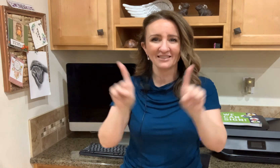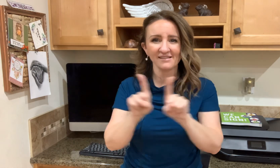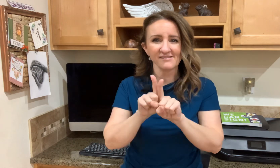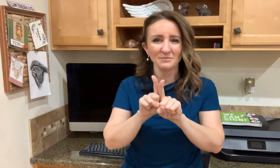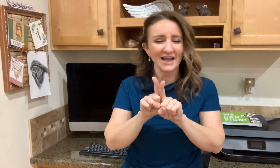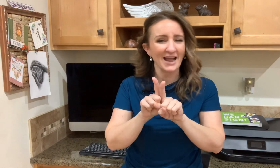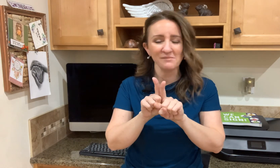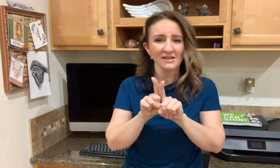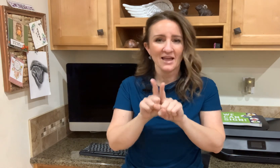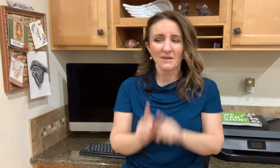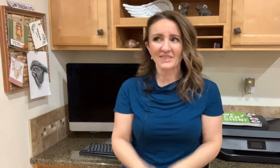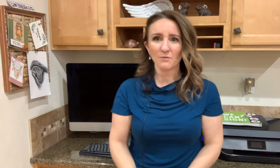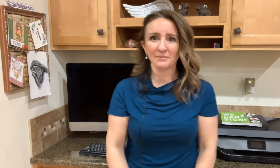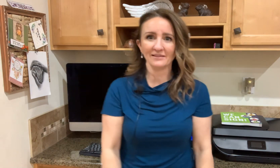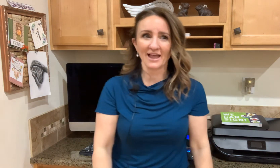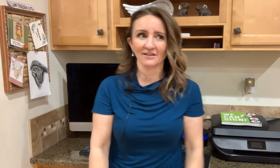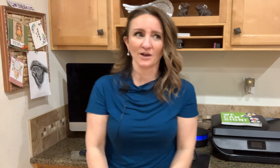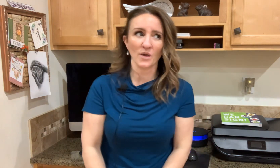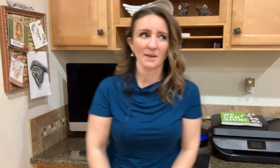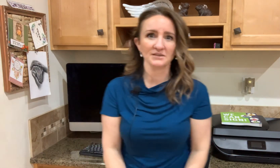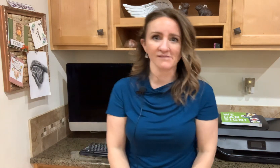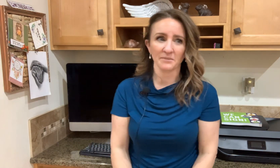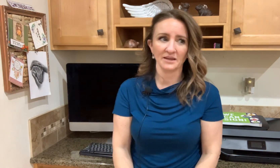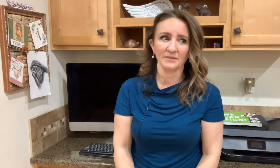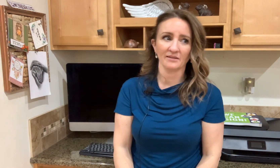this sometimes, but that would be like like going up to somebody and being like